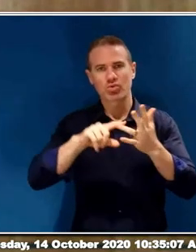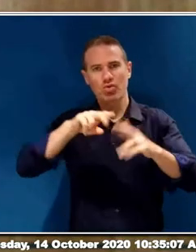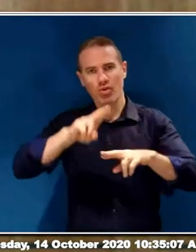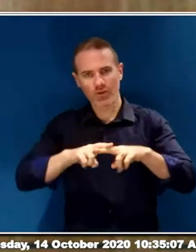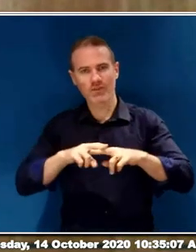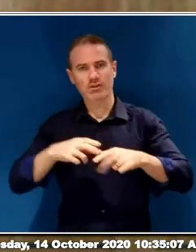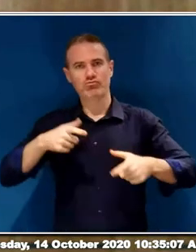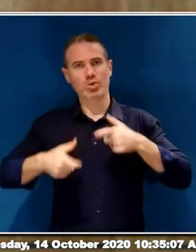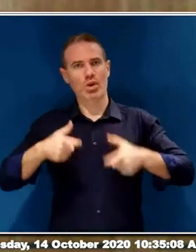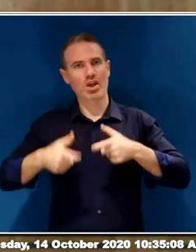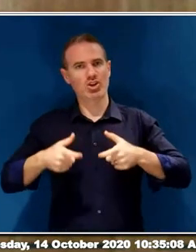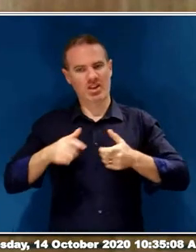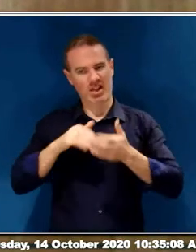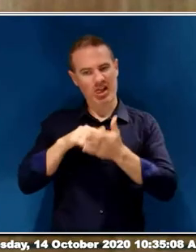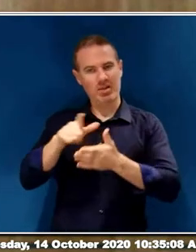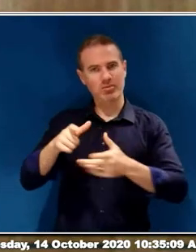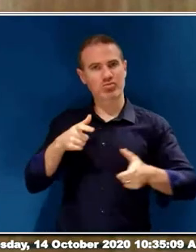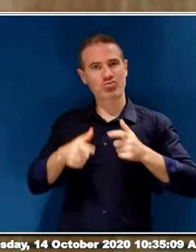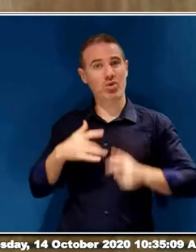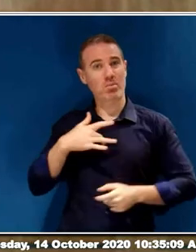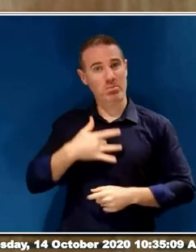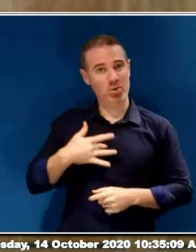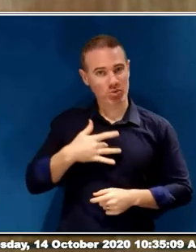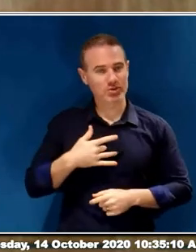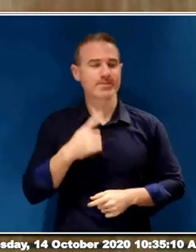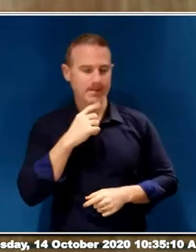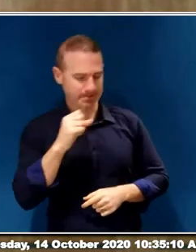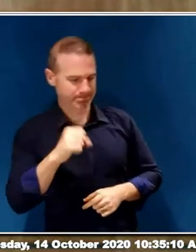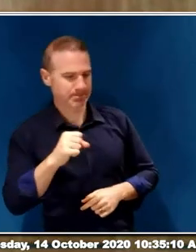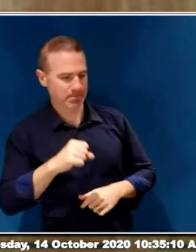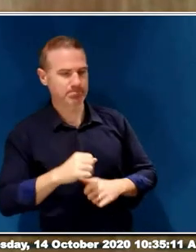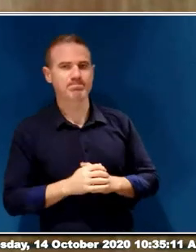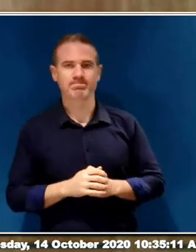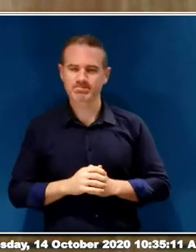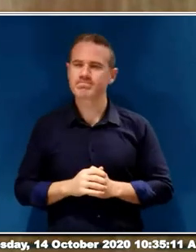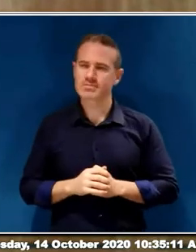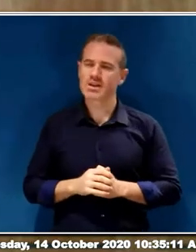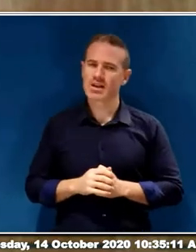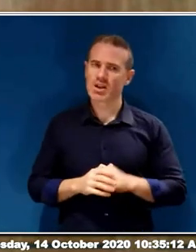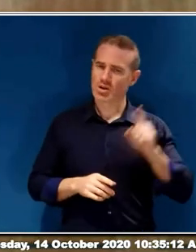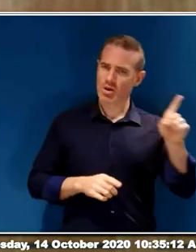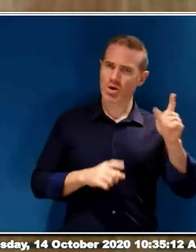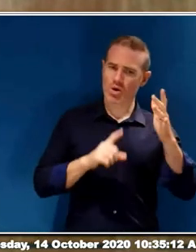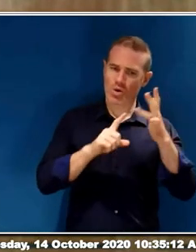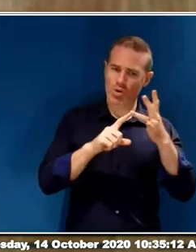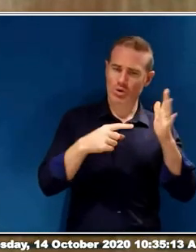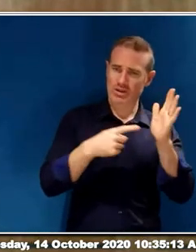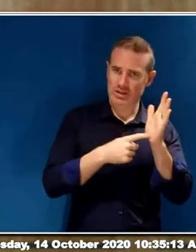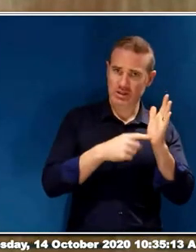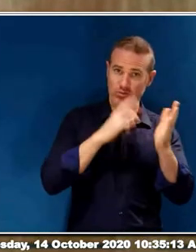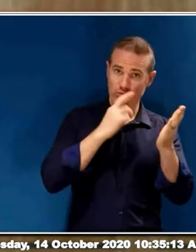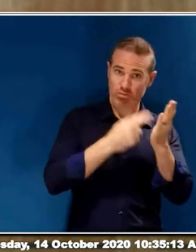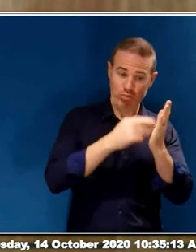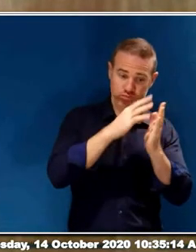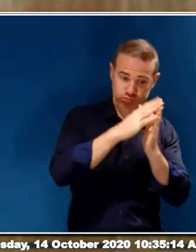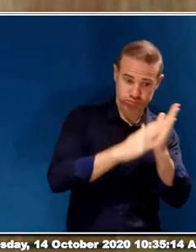Do you consider that after that report was provided, that the school put those adjustments into place?